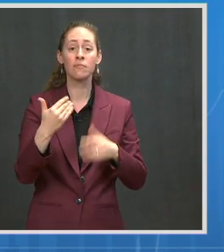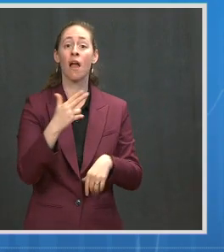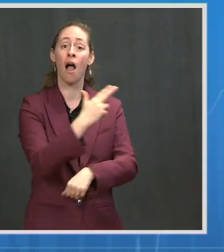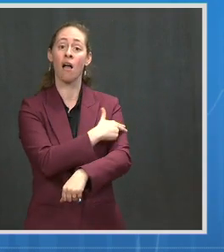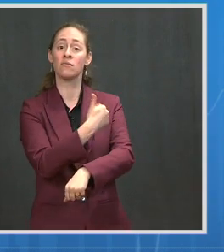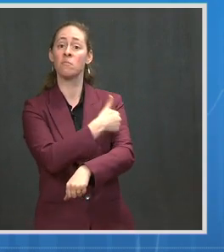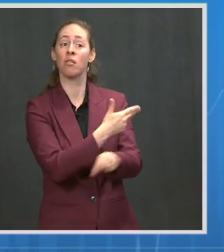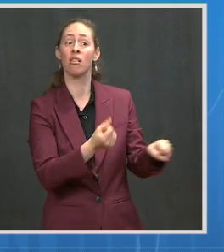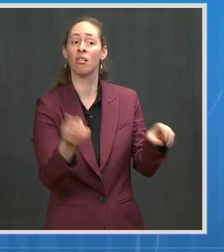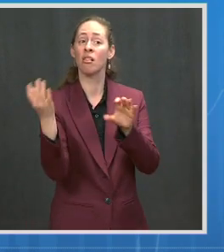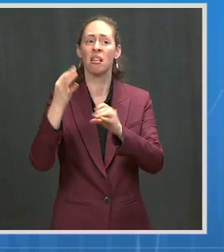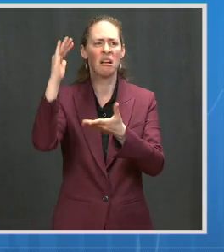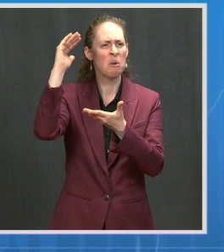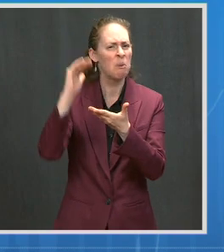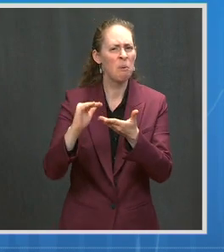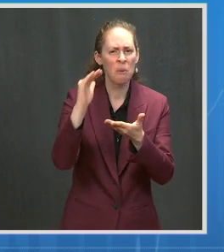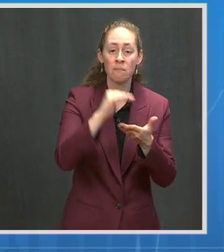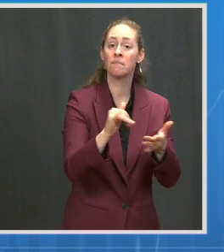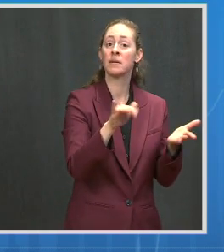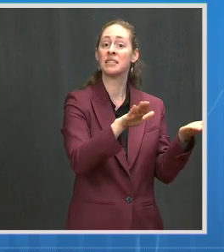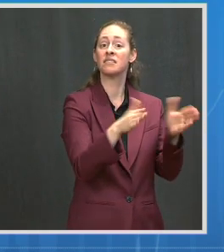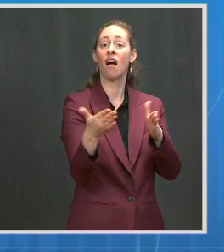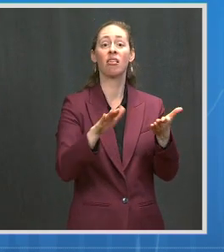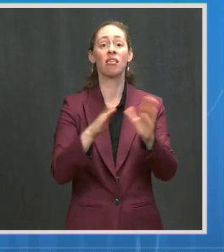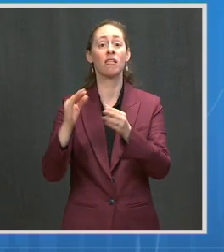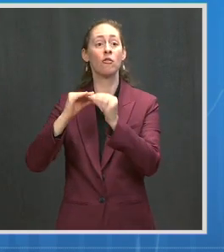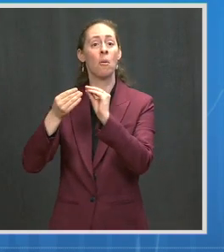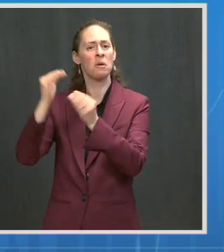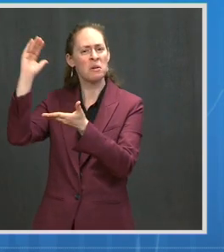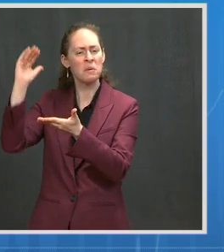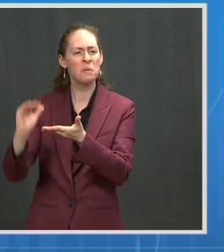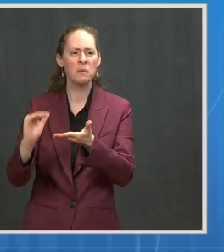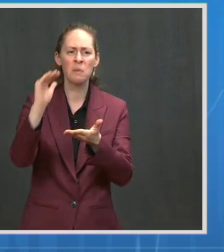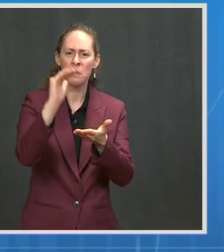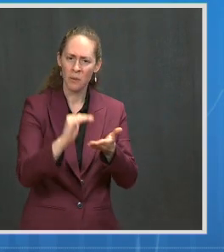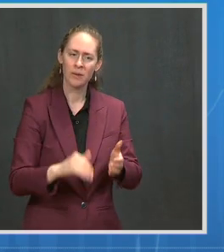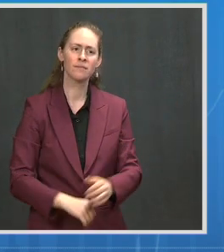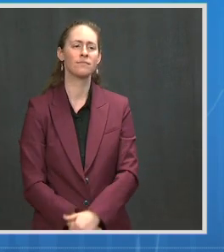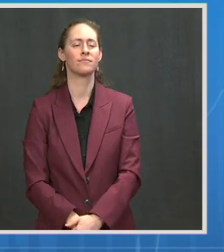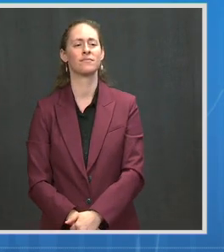and we are vaccinating between 1.5 million and 2 million people per day.